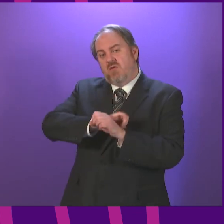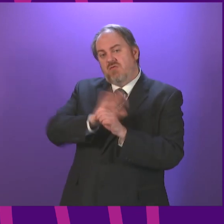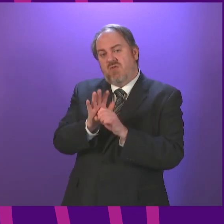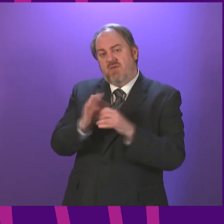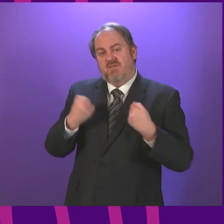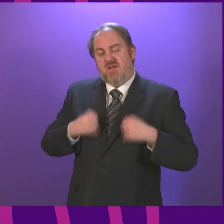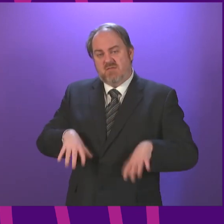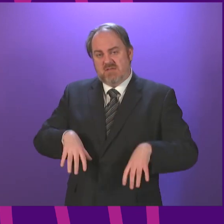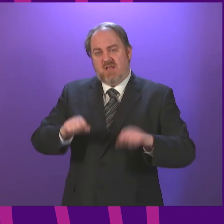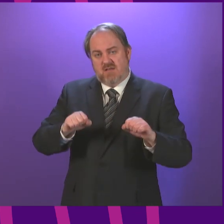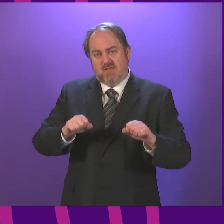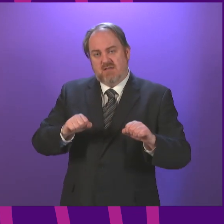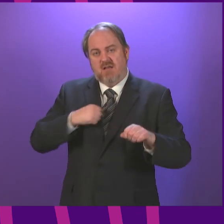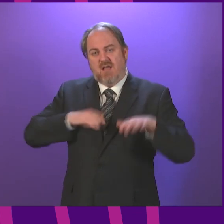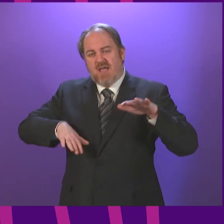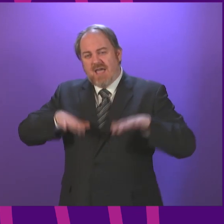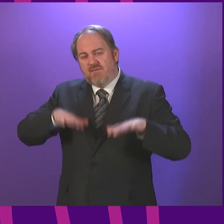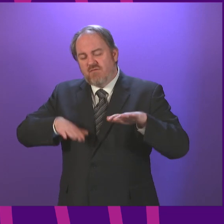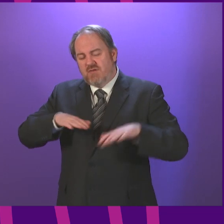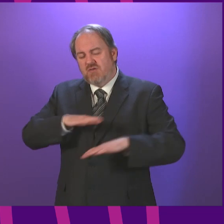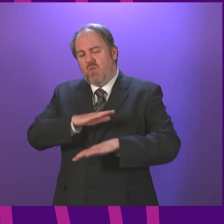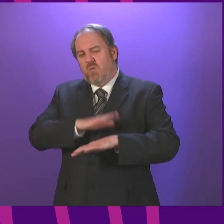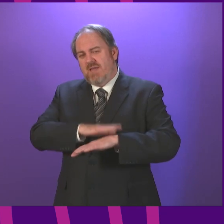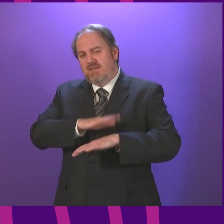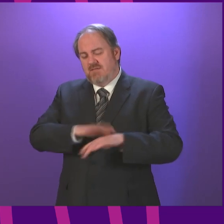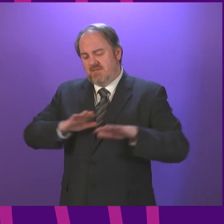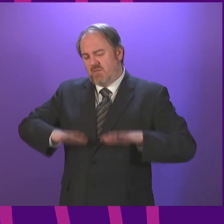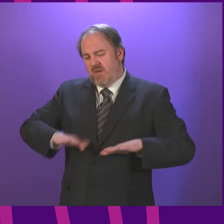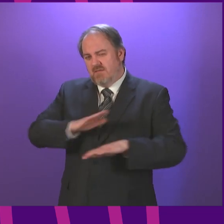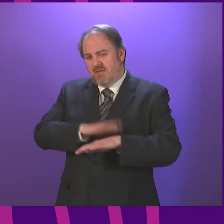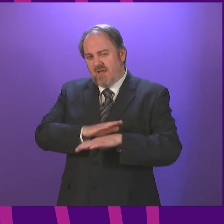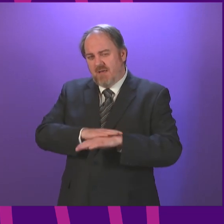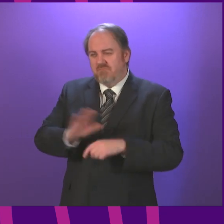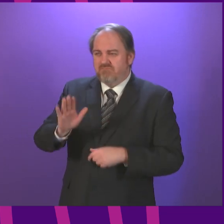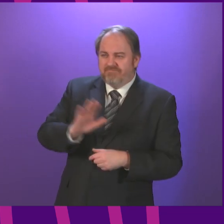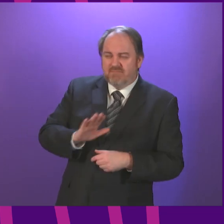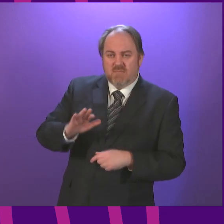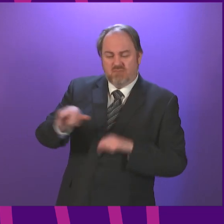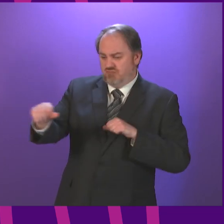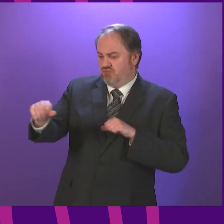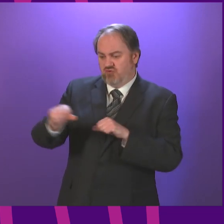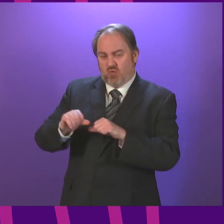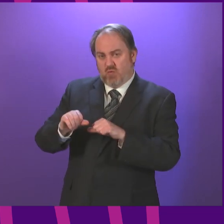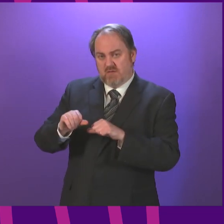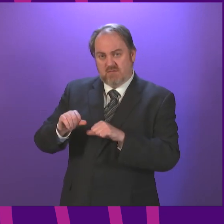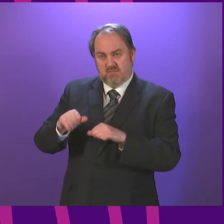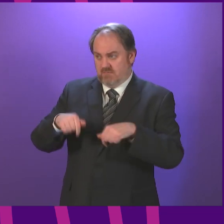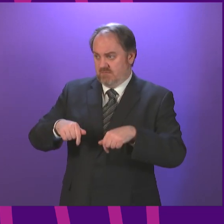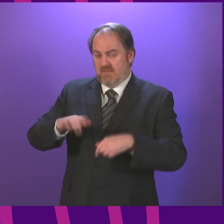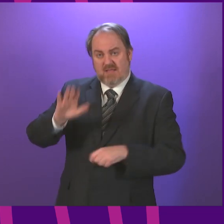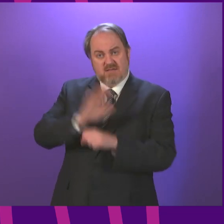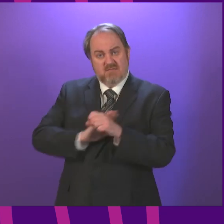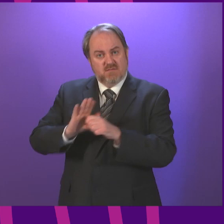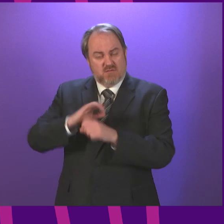the start of treatment were very short in Scotland. For a long time, we have recognised